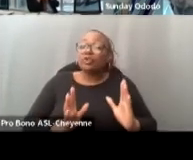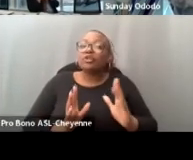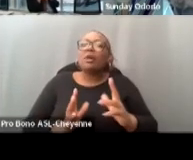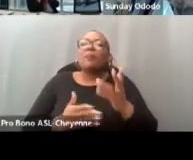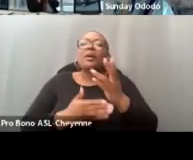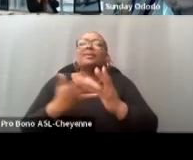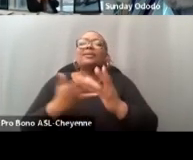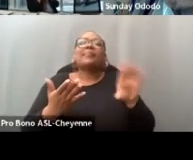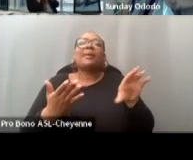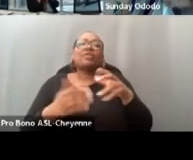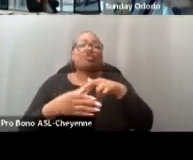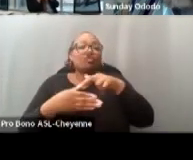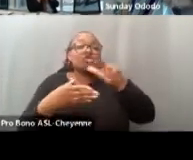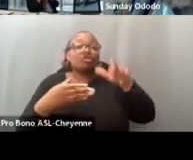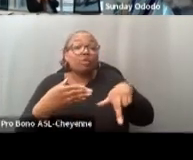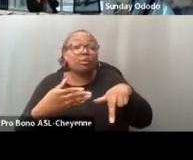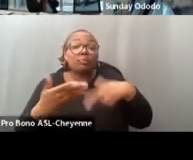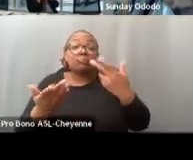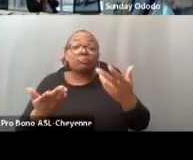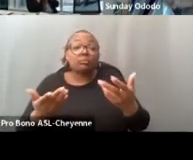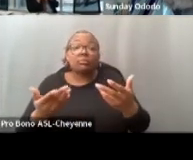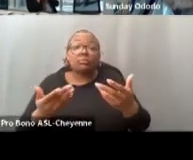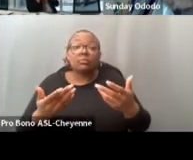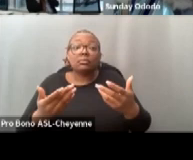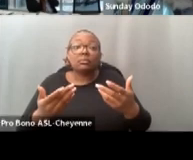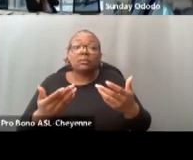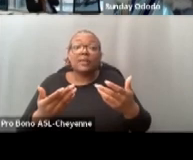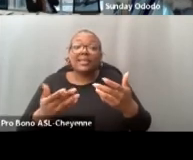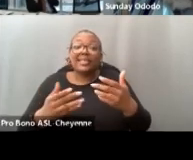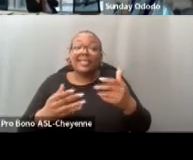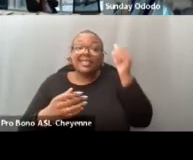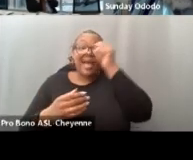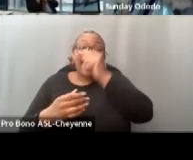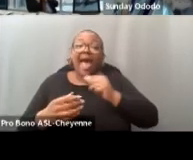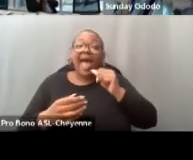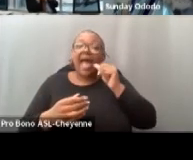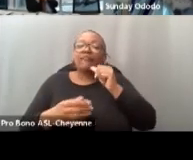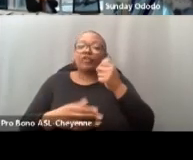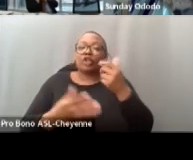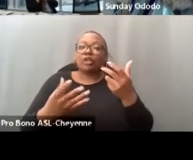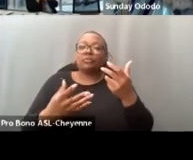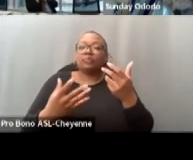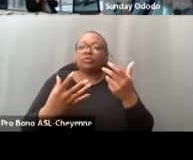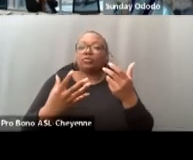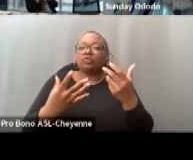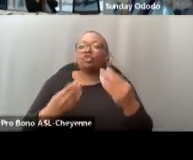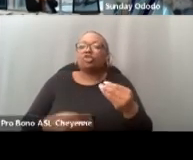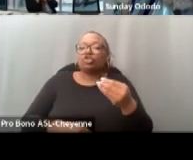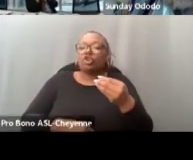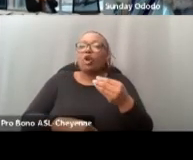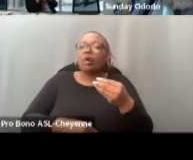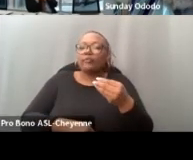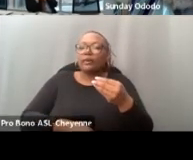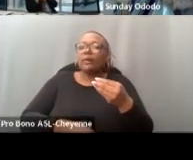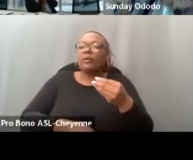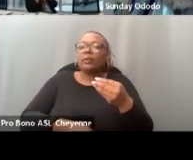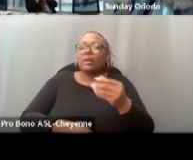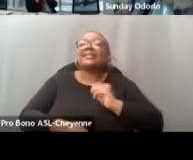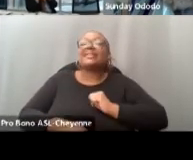of the outcomes that African soft power would enable or would achieve?